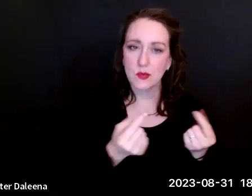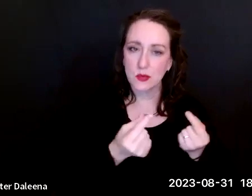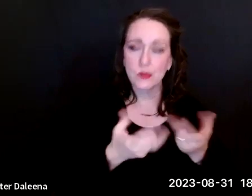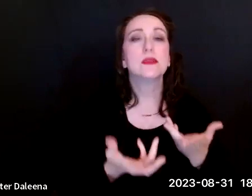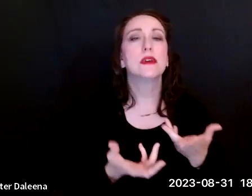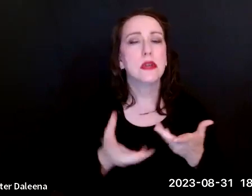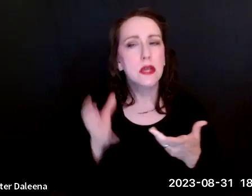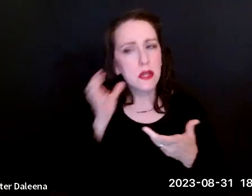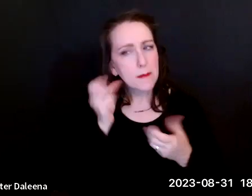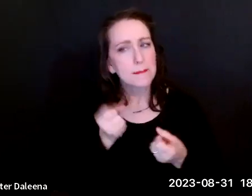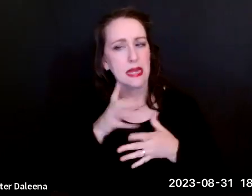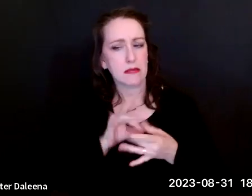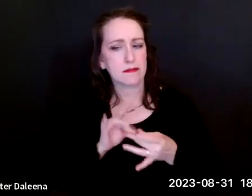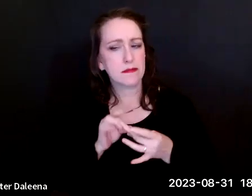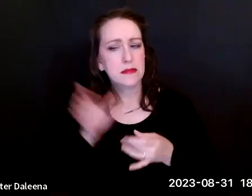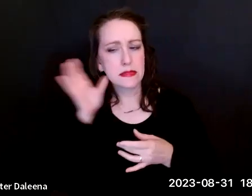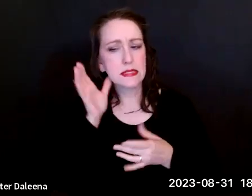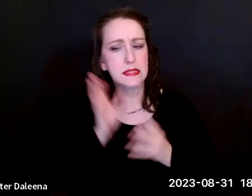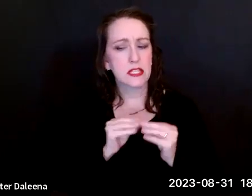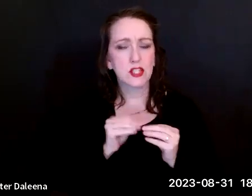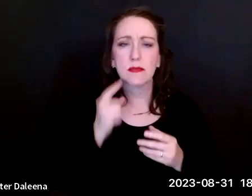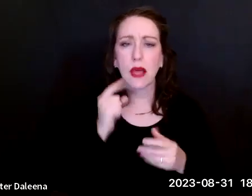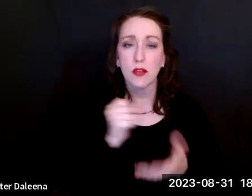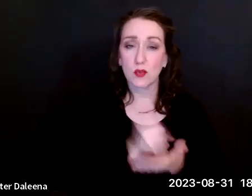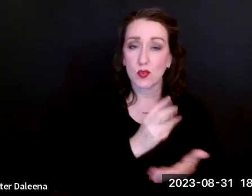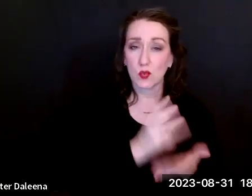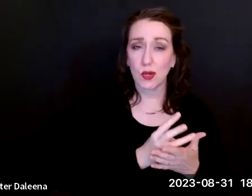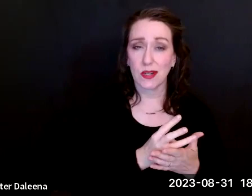a lot of comments in our listening sessions about the social work exam bias and disparate